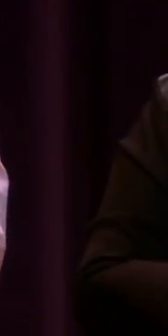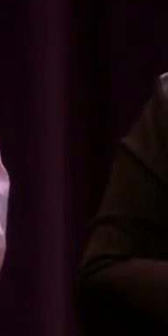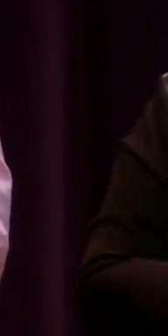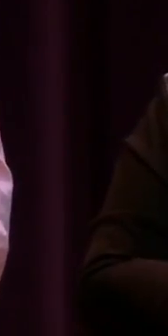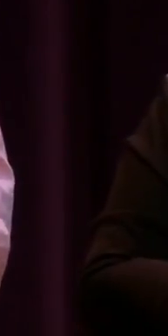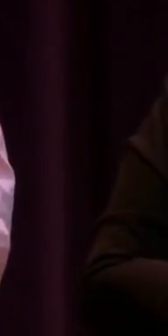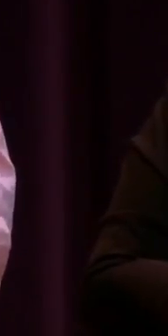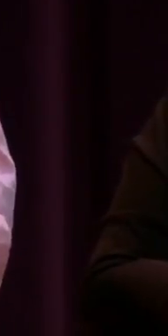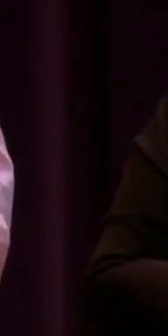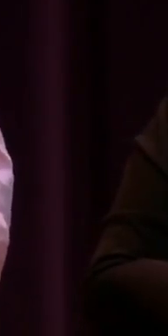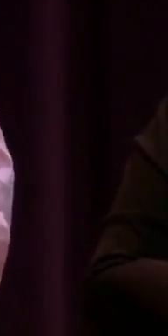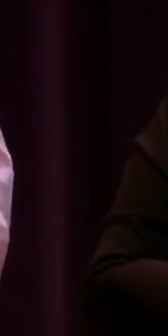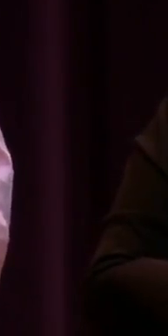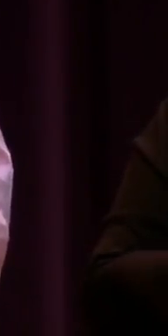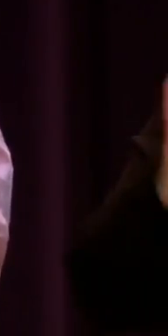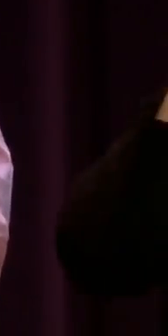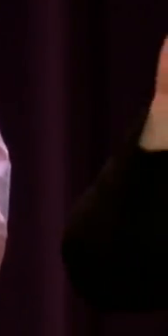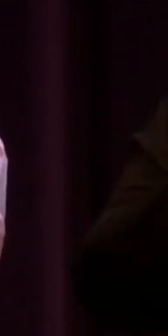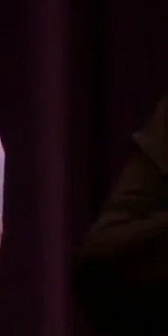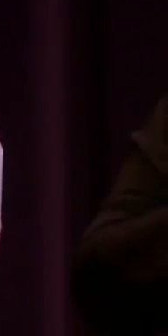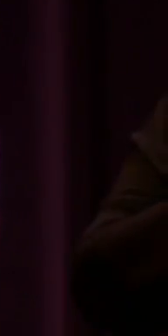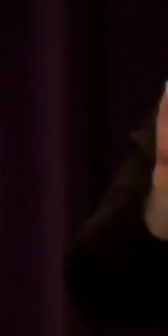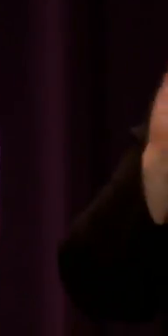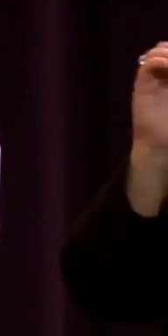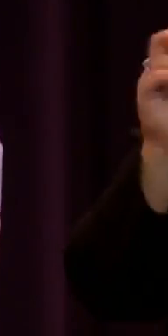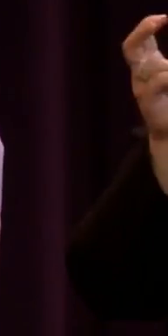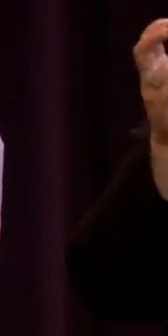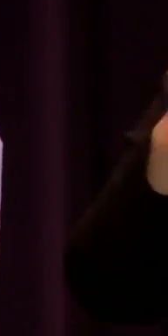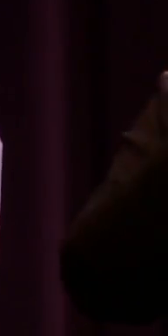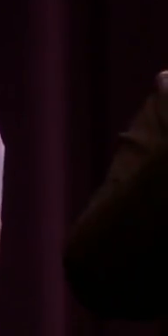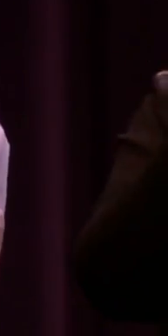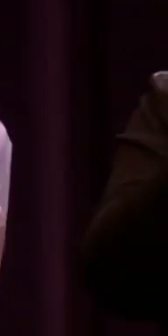I SEE I DON'T HAVE ANY TITLES. I'M JUST MARK PLOTKIN.